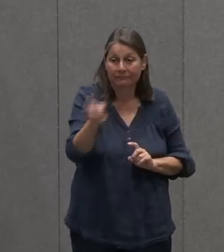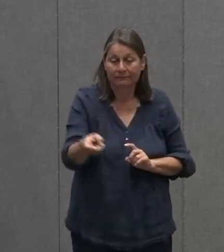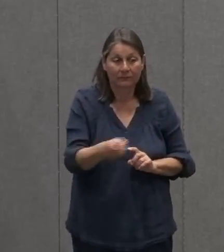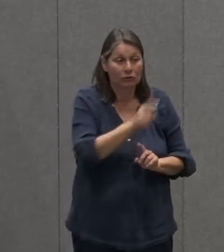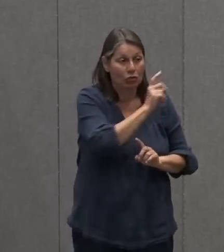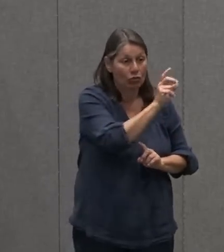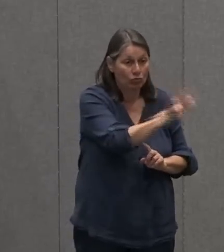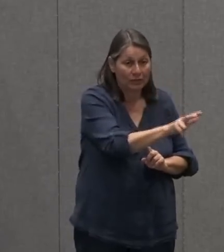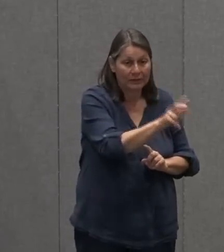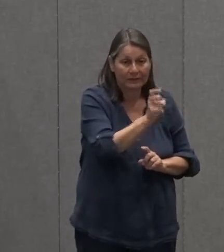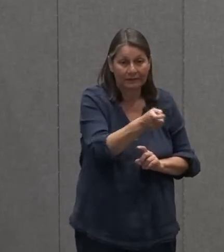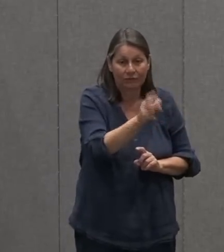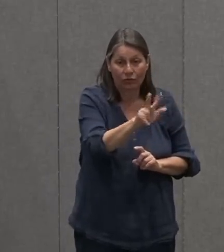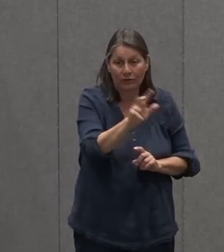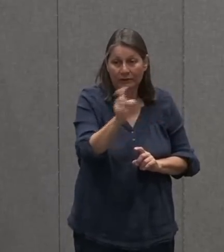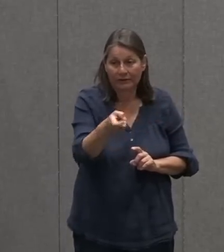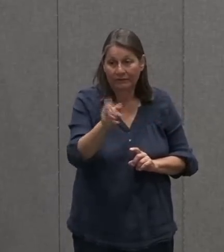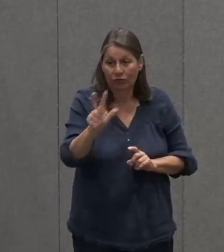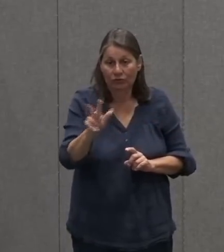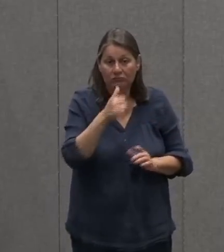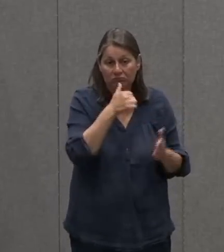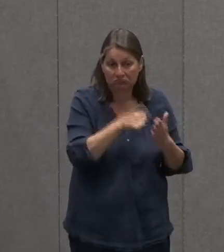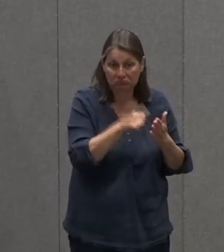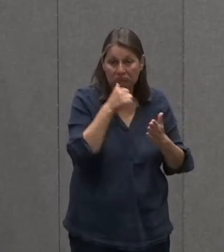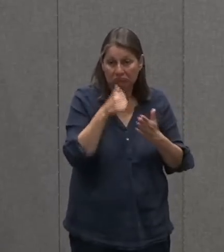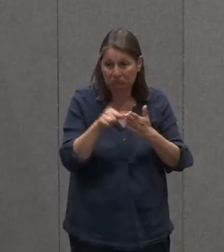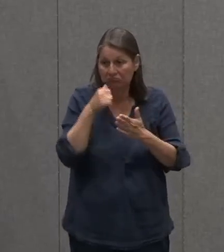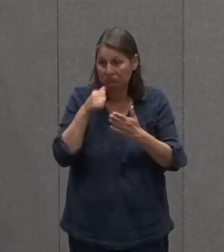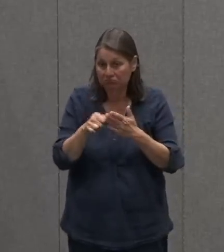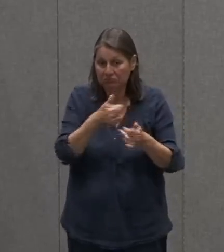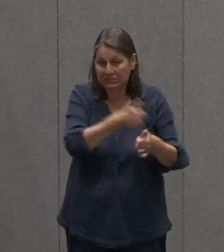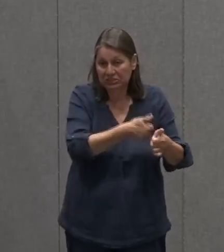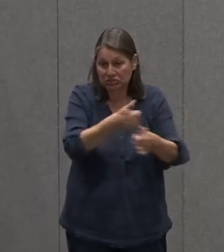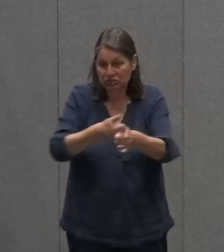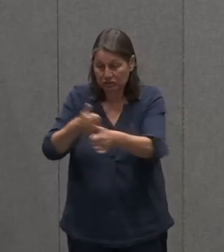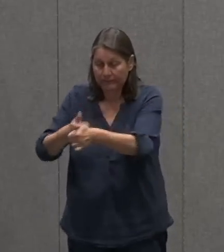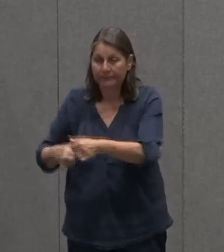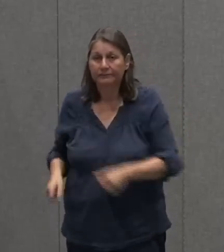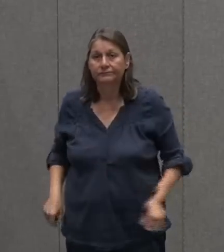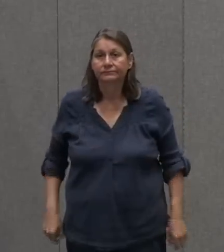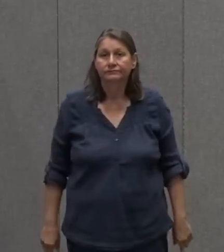Well, let me Circle it with a different color 'cause that one you can't even see.